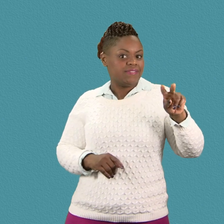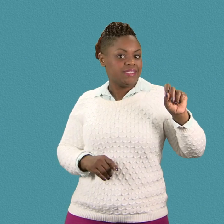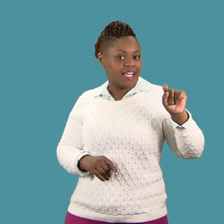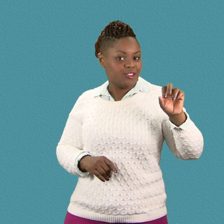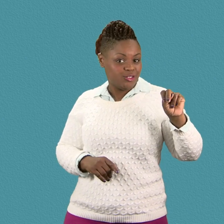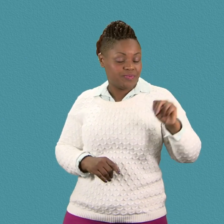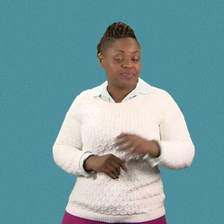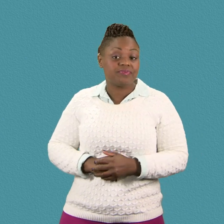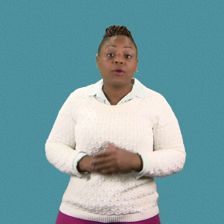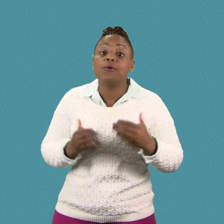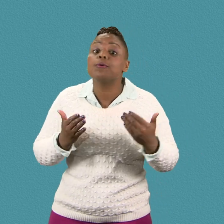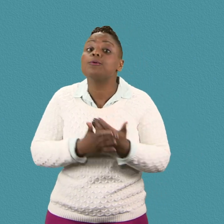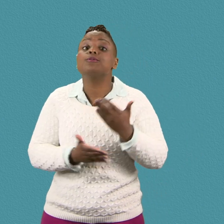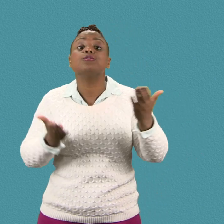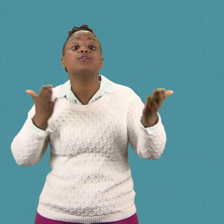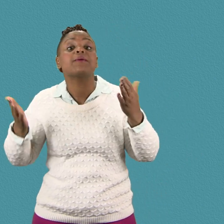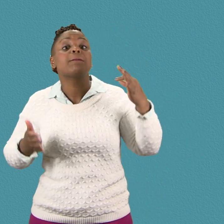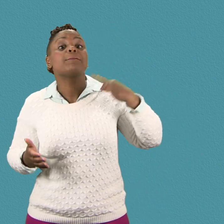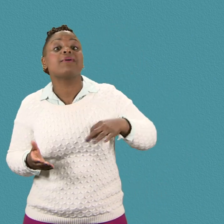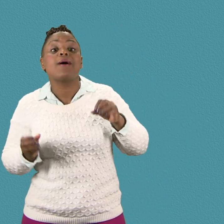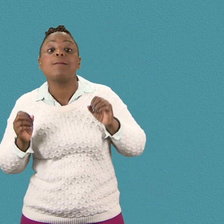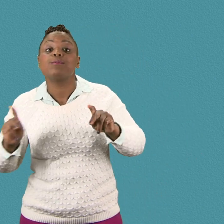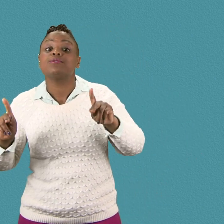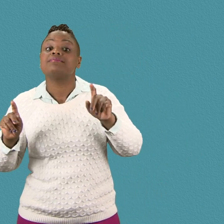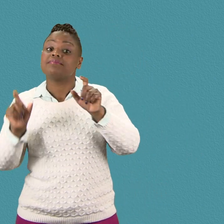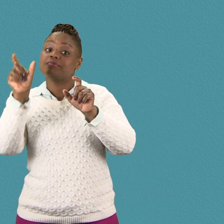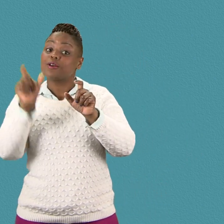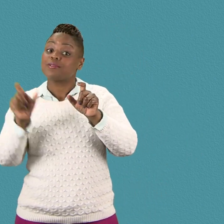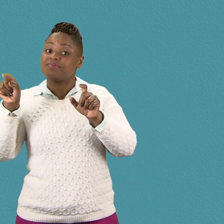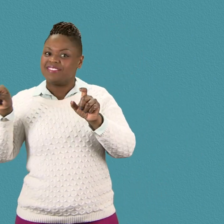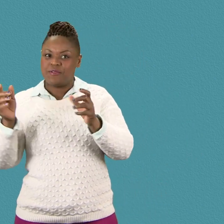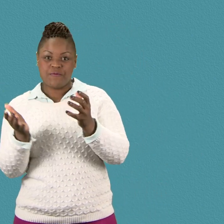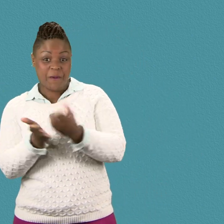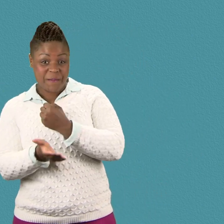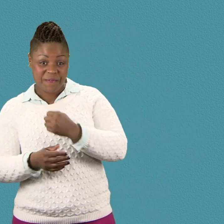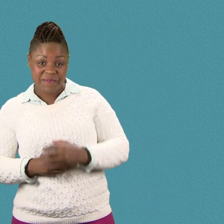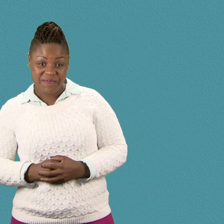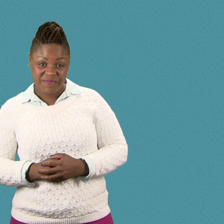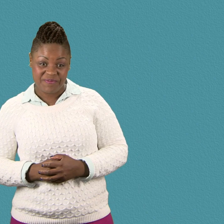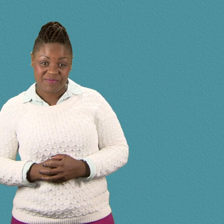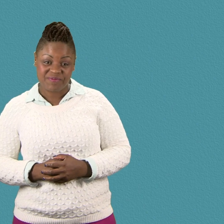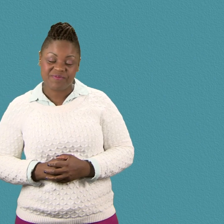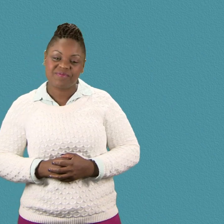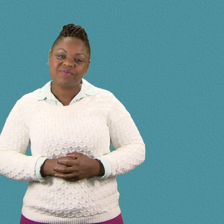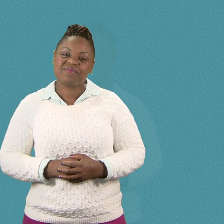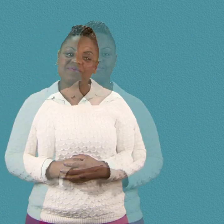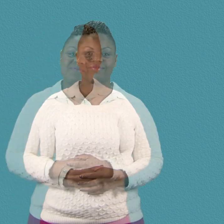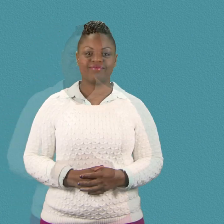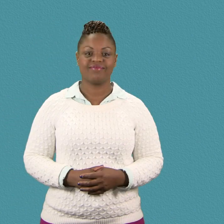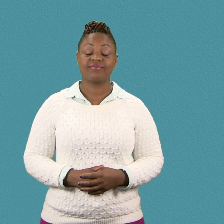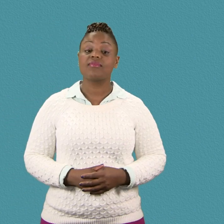providers received access to more spectrum.